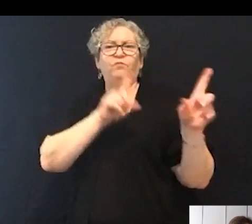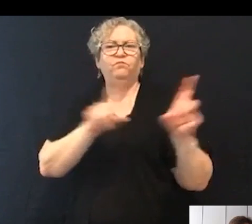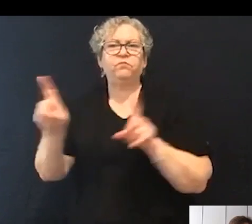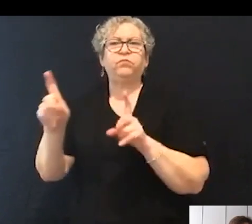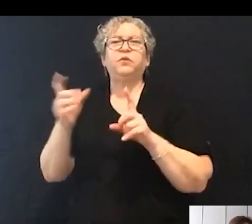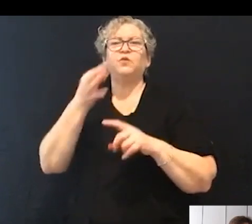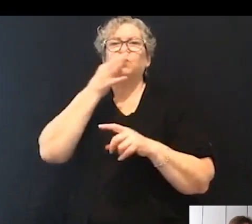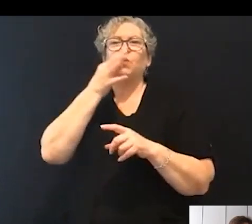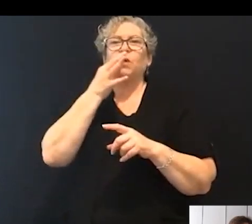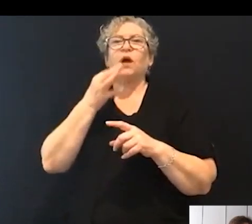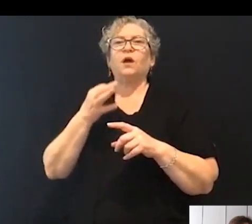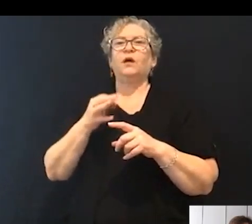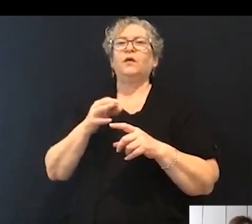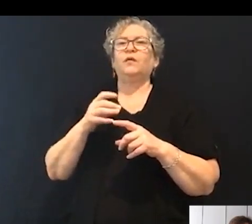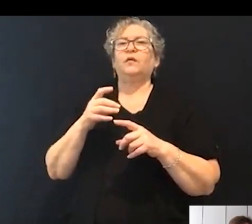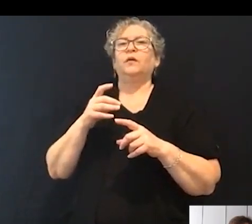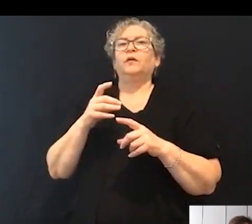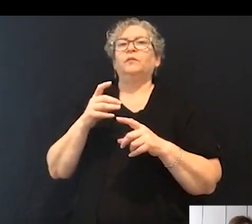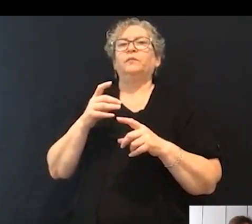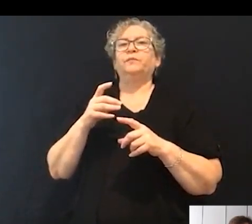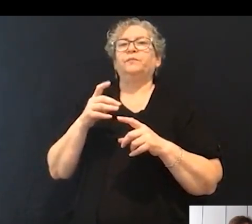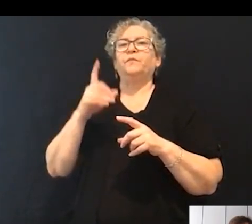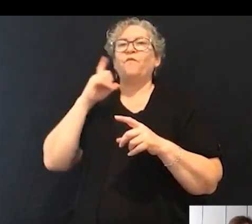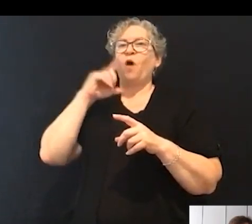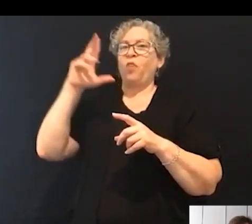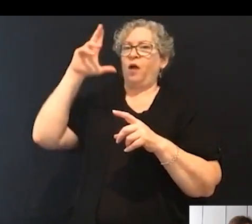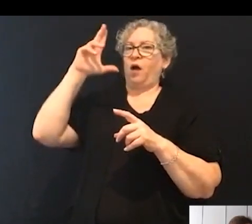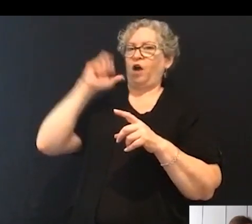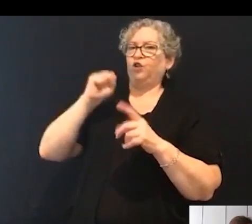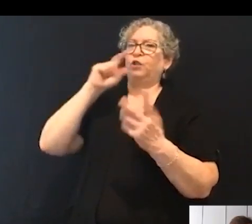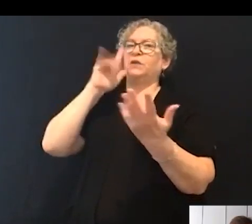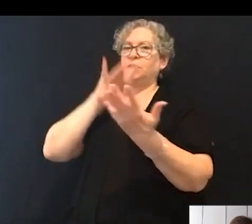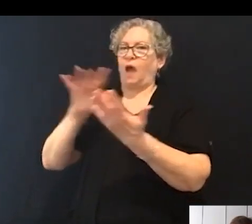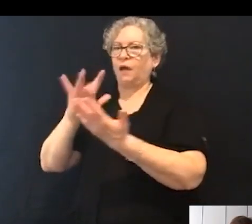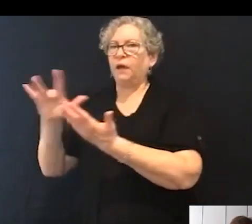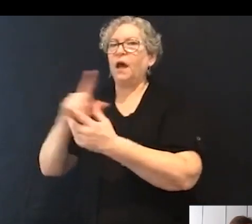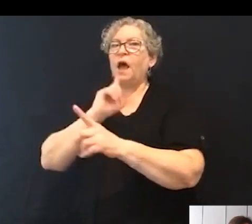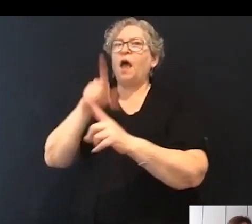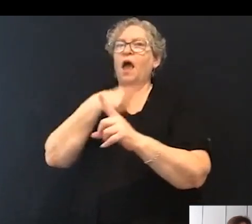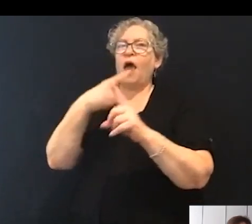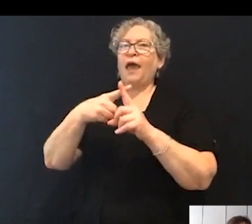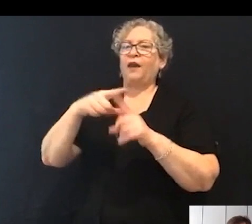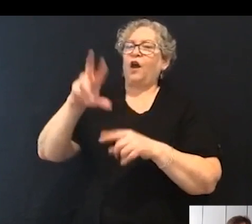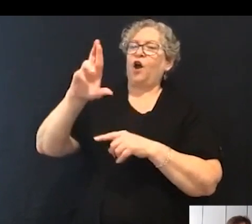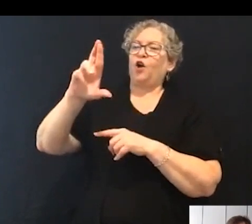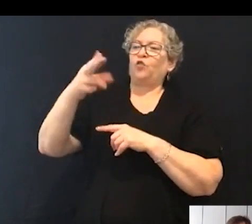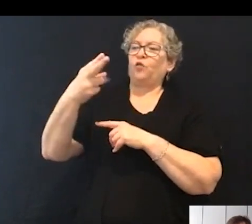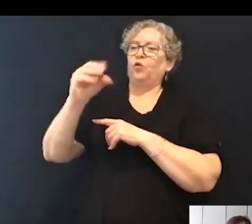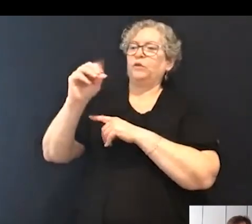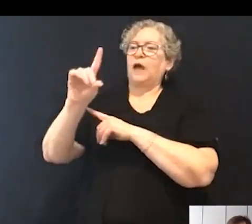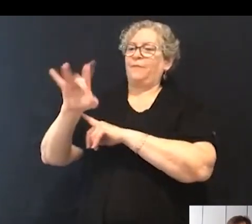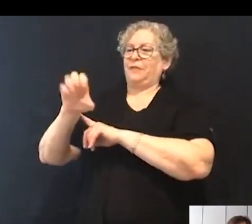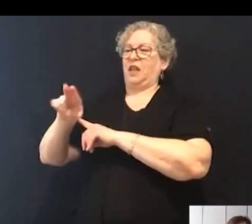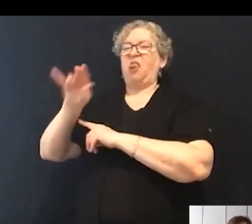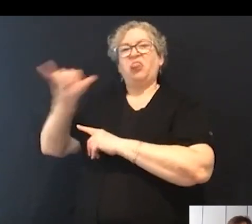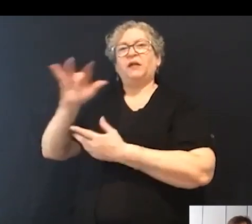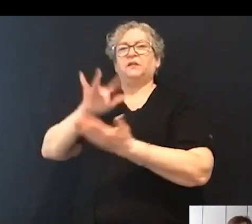alluded to on the Usher study and also the rhodopsin study.